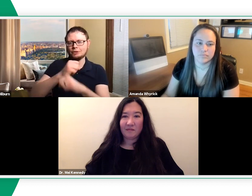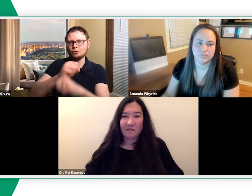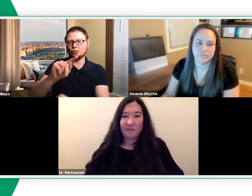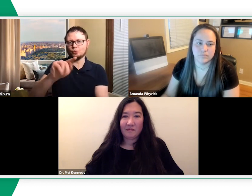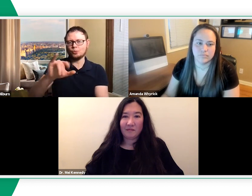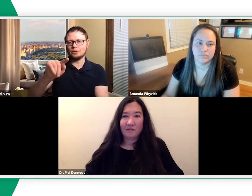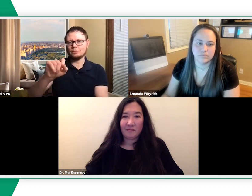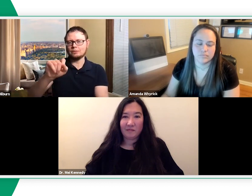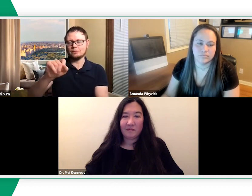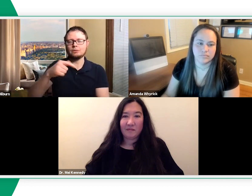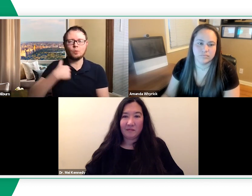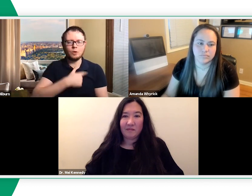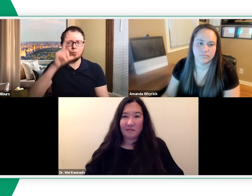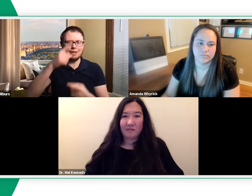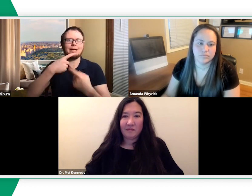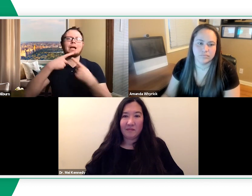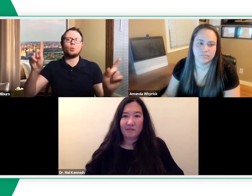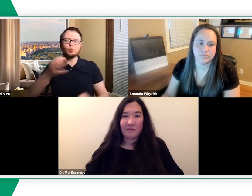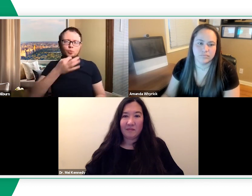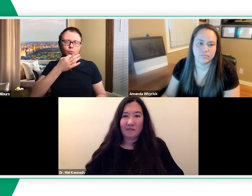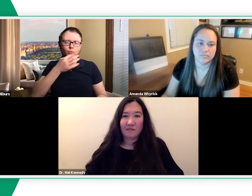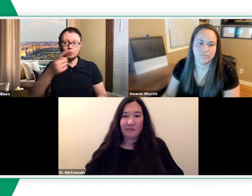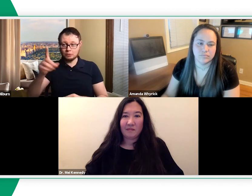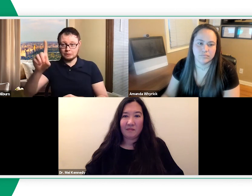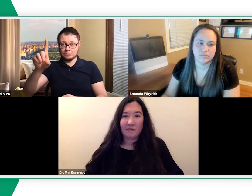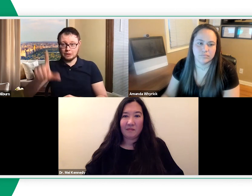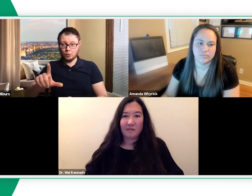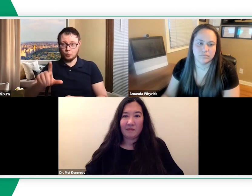We're curious as to hearing your thoughts on the Cybersecurity toolkit. We're going